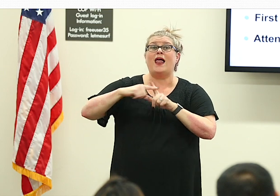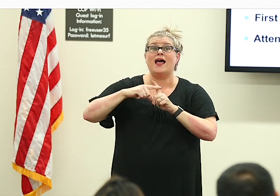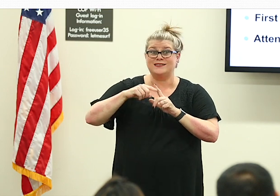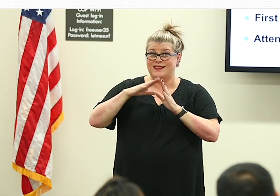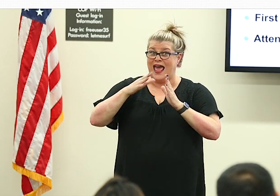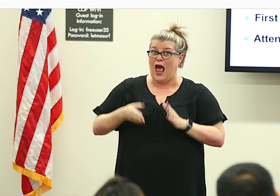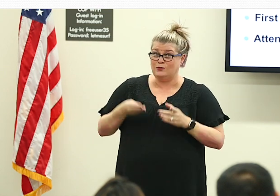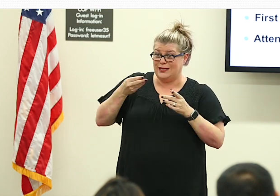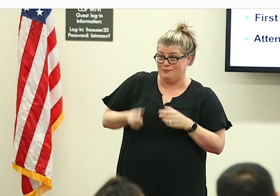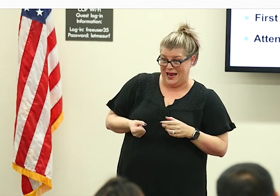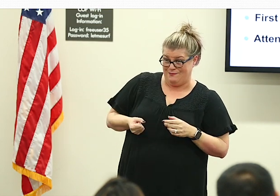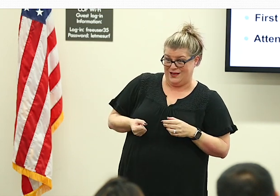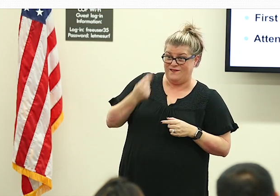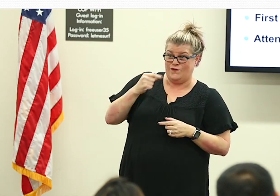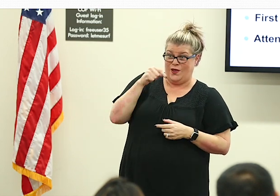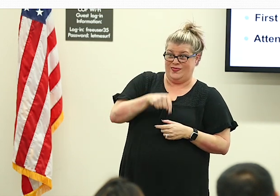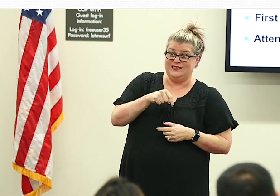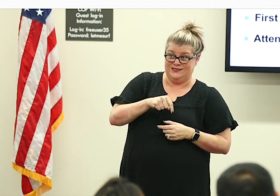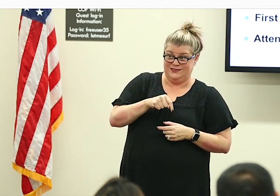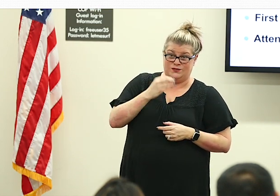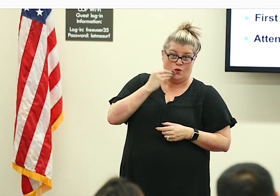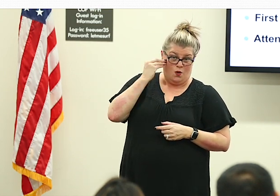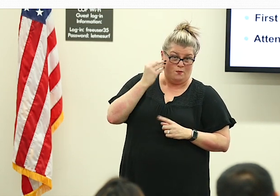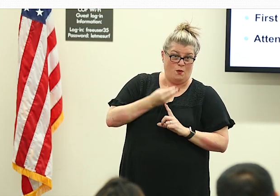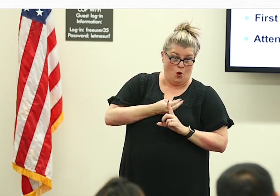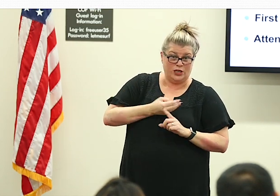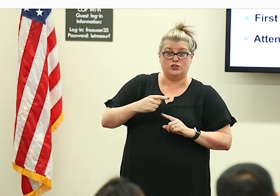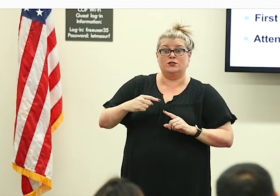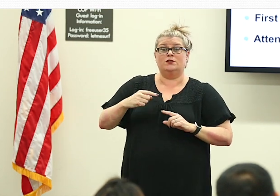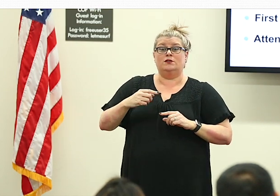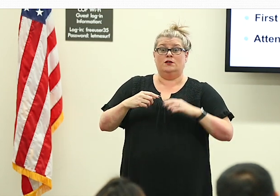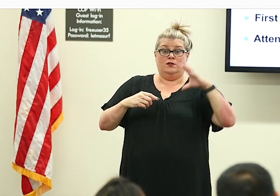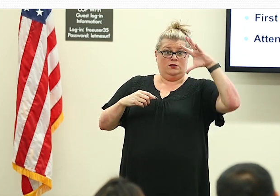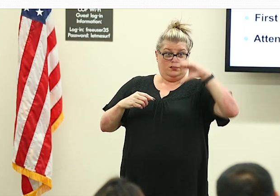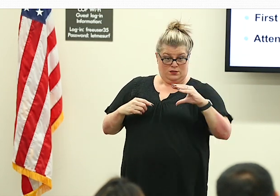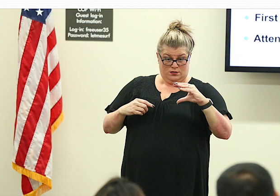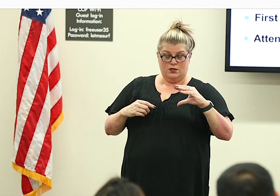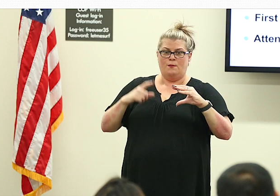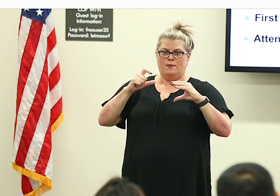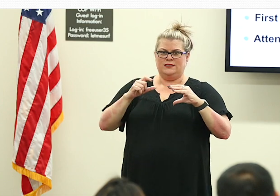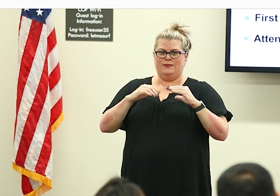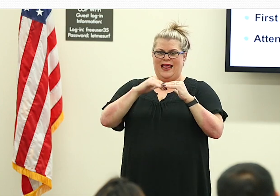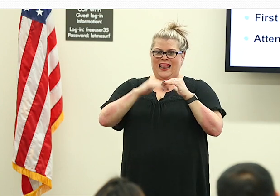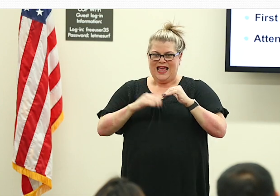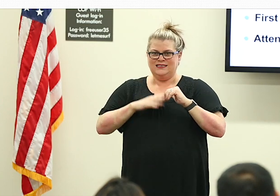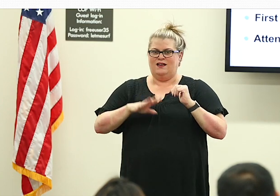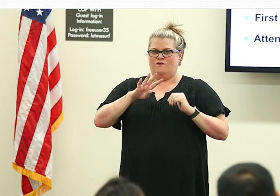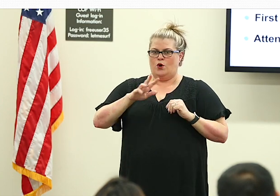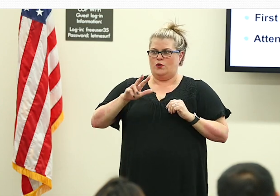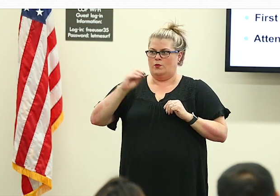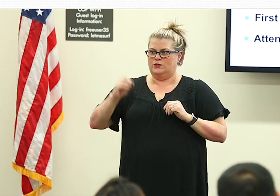that you would have for this home, all has to be less than 43% of your gross household income.